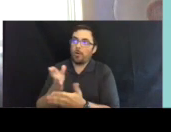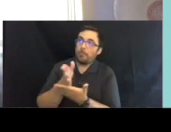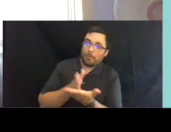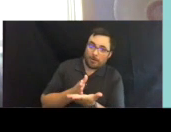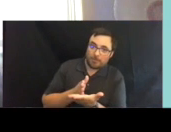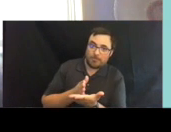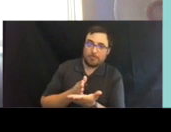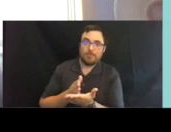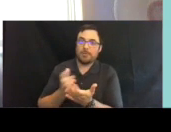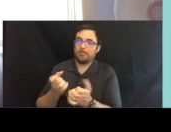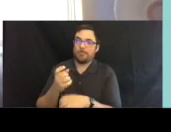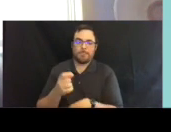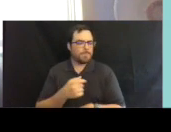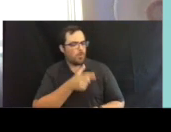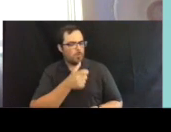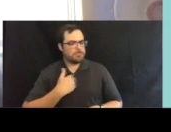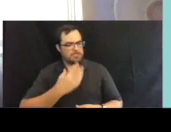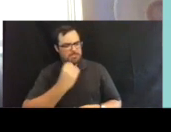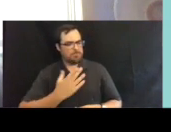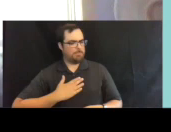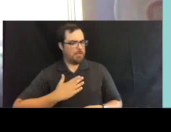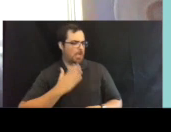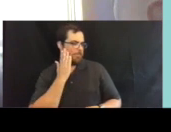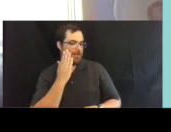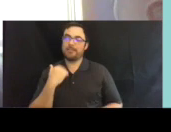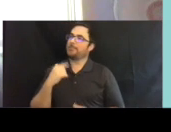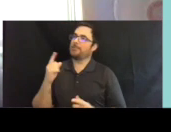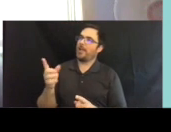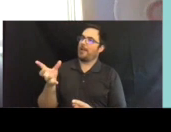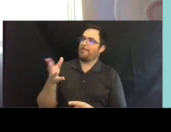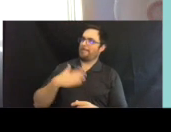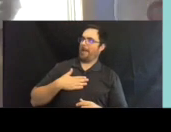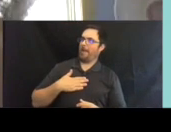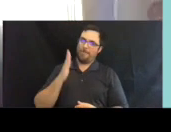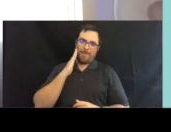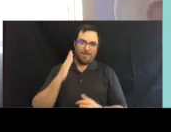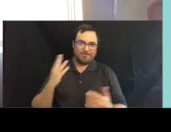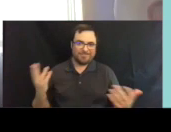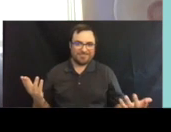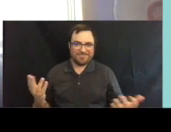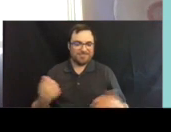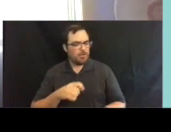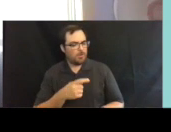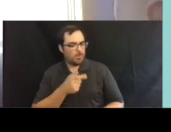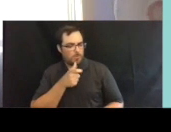I might say, "Who's been sleeping in my bed?" and he might say "my bed" or "Who's been eating my porridge?" he might say